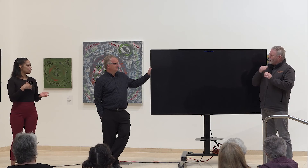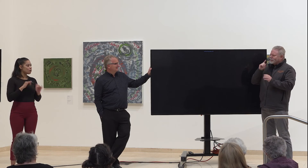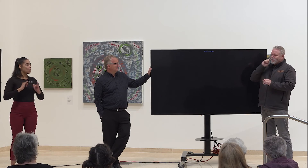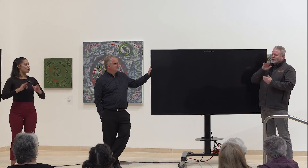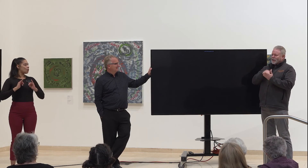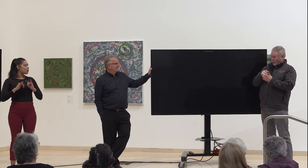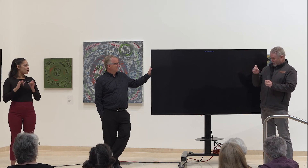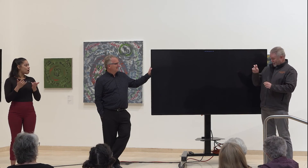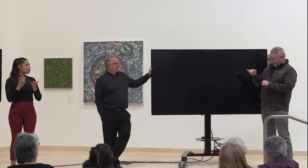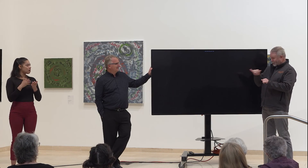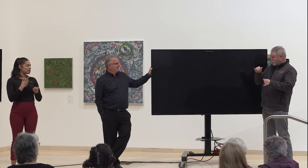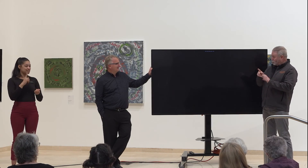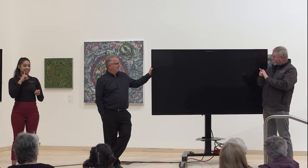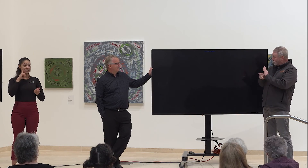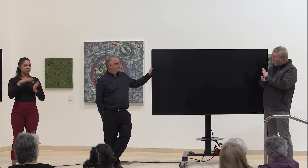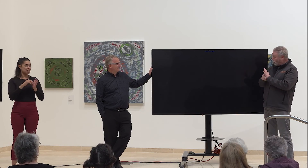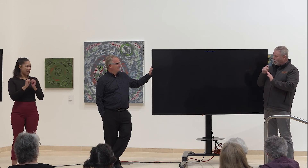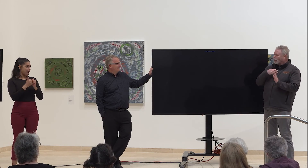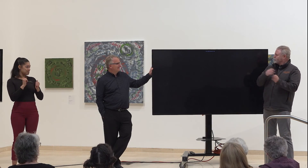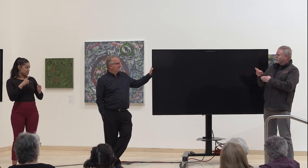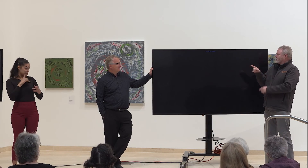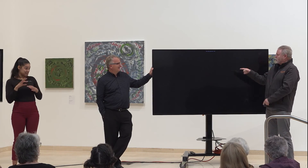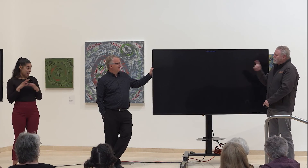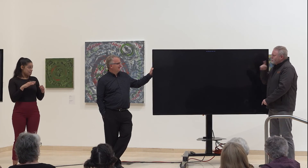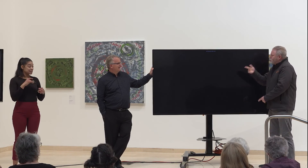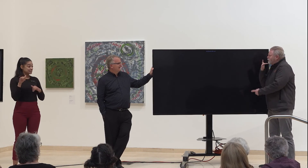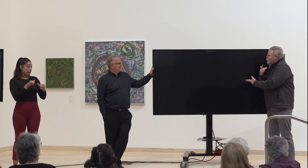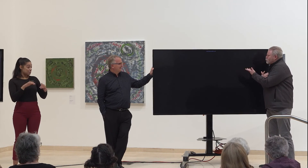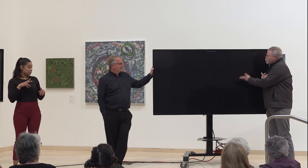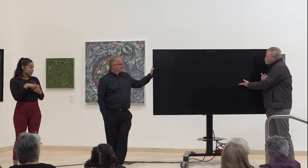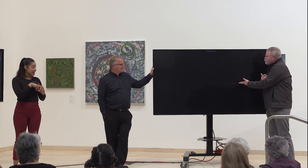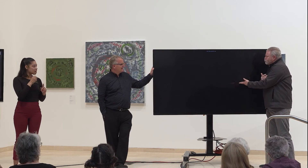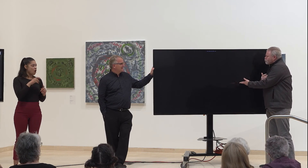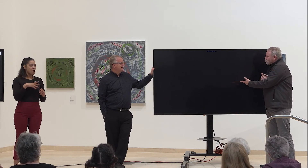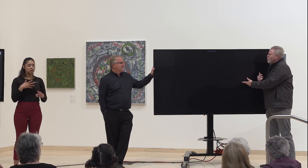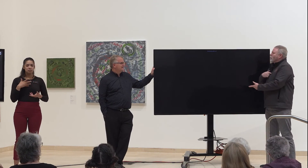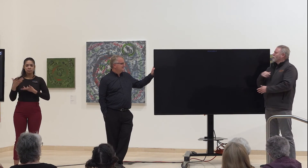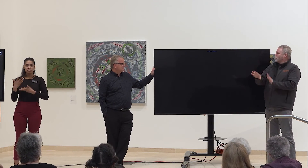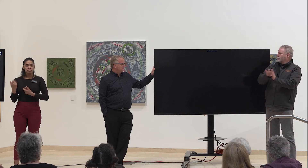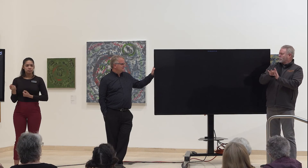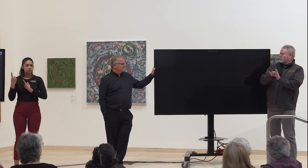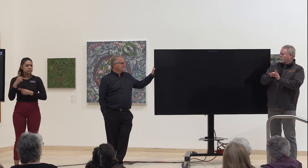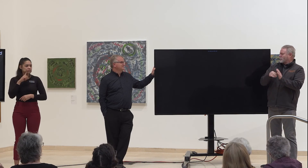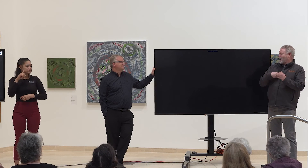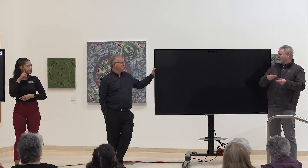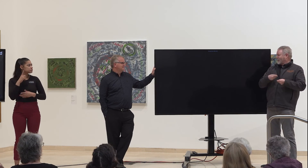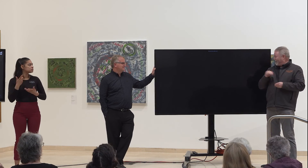is supposed to be feeding me. Does this principle apply to when you're working as a Deaf interpreter,